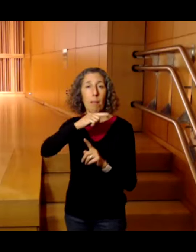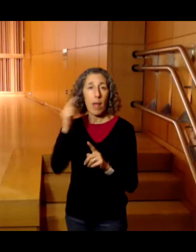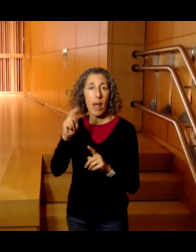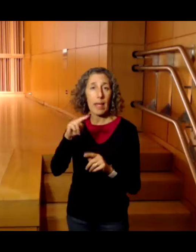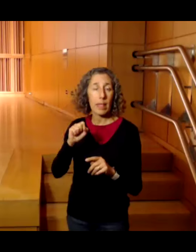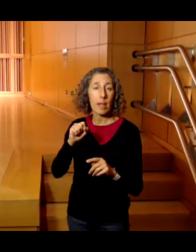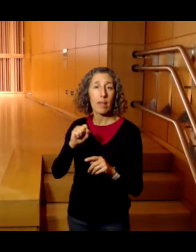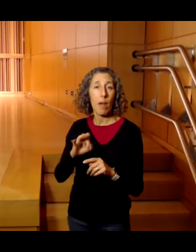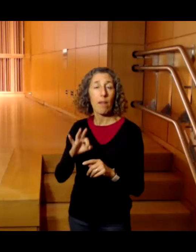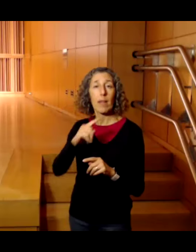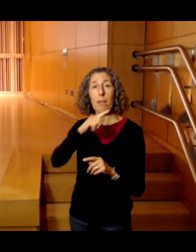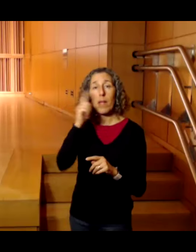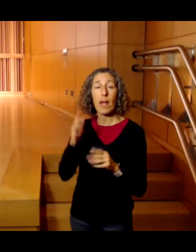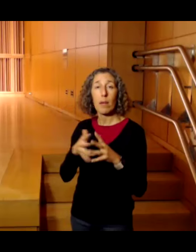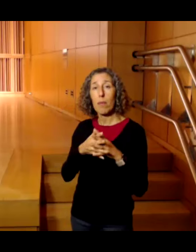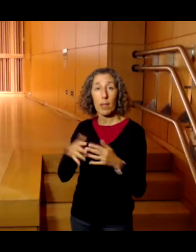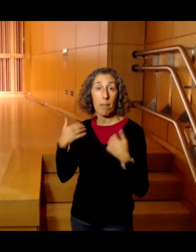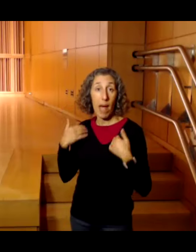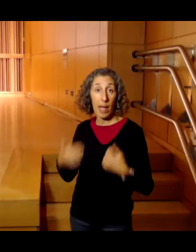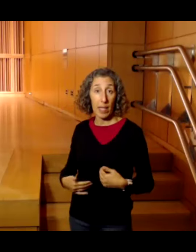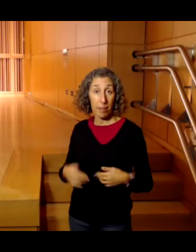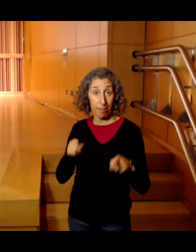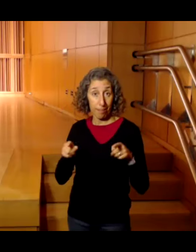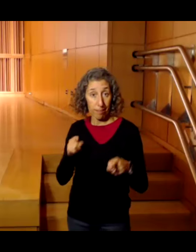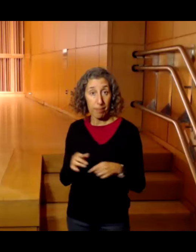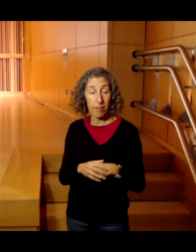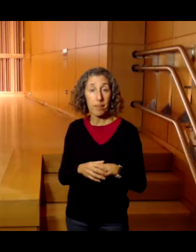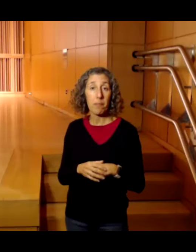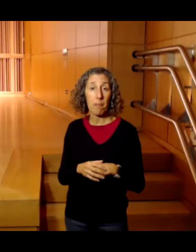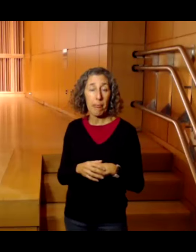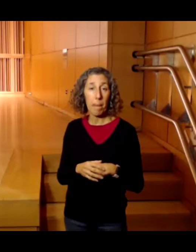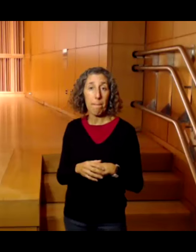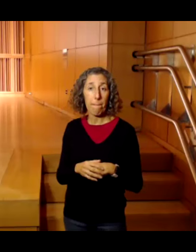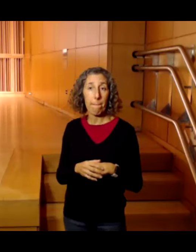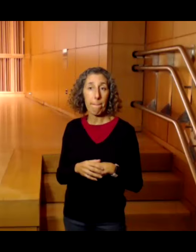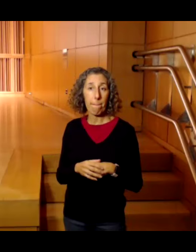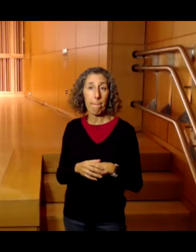unquote, which, however, interlinked. are not one and the same.